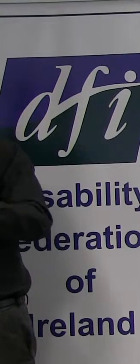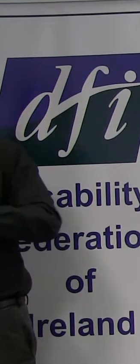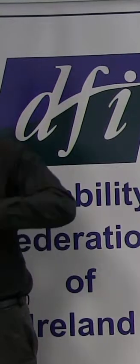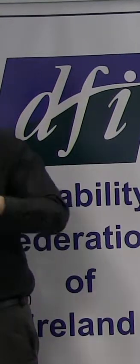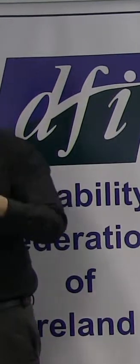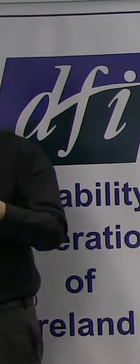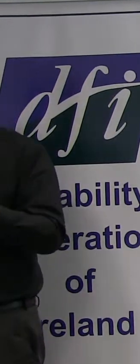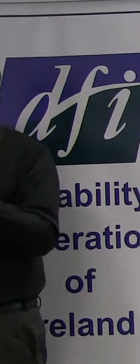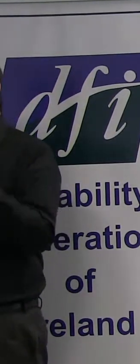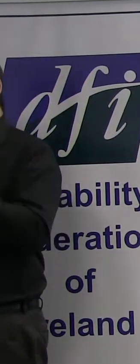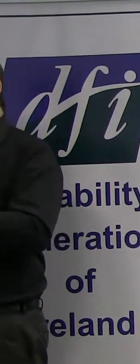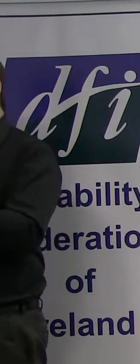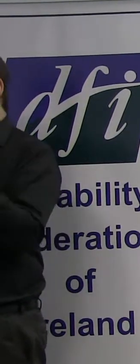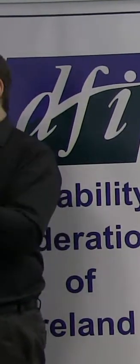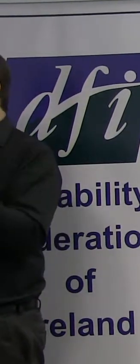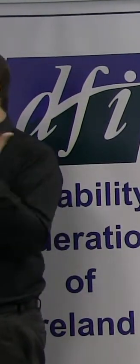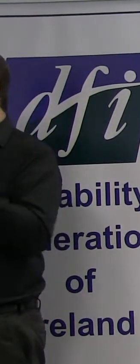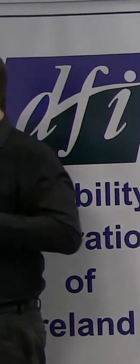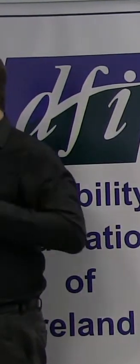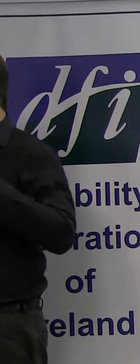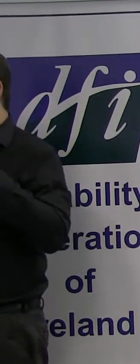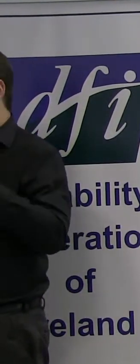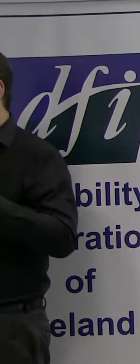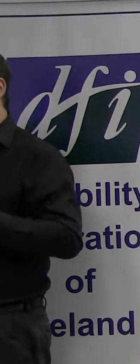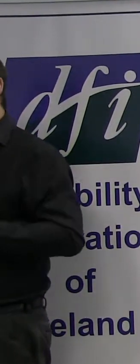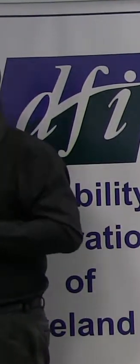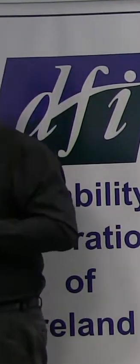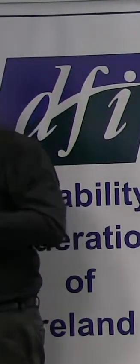far prior to that everyone came across and ran at you with a C.H.Y number to be a